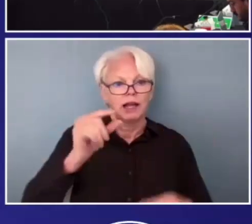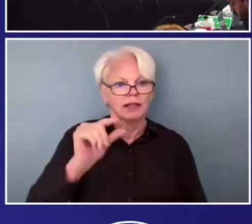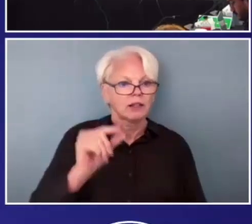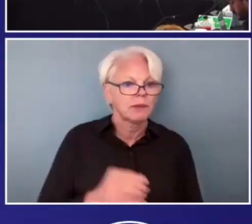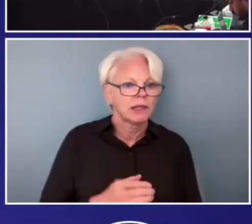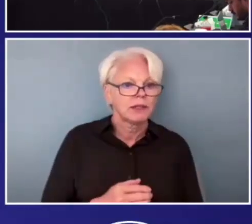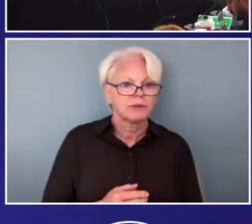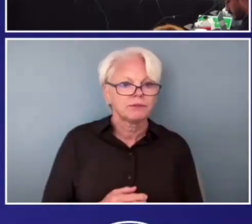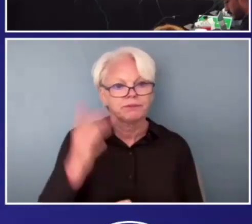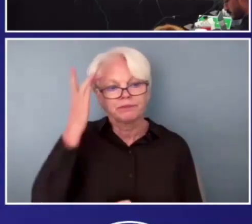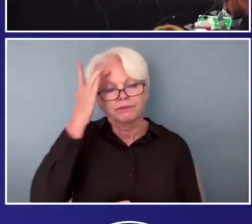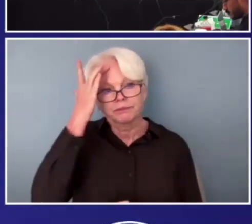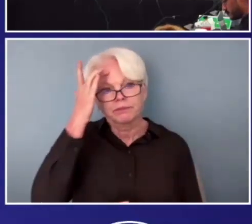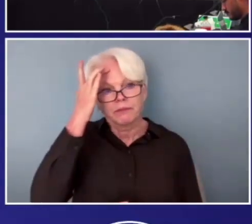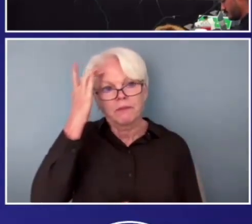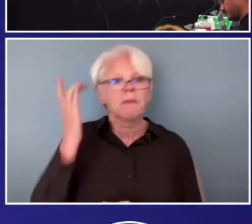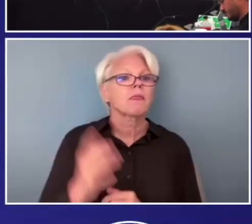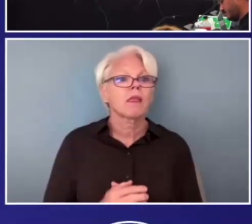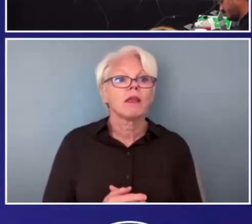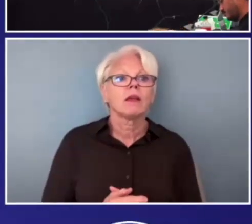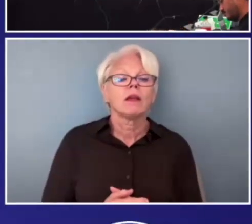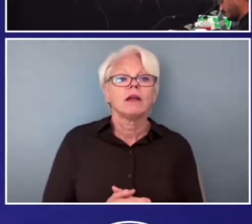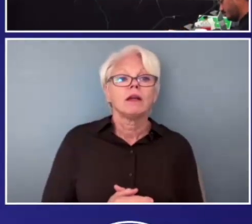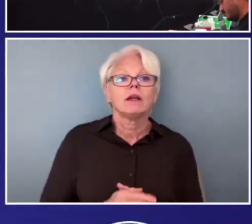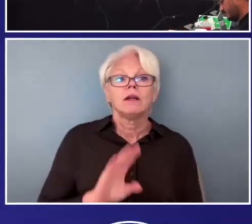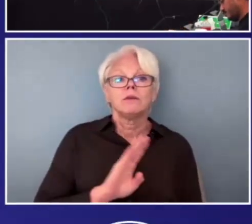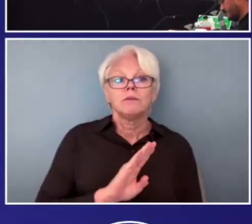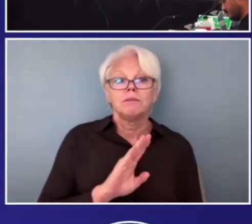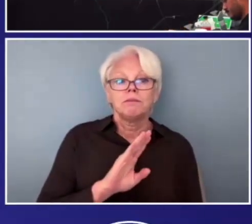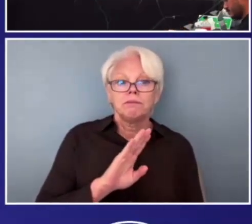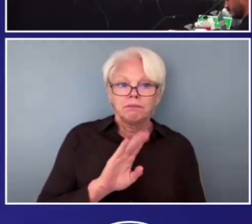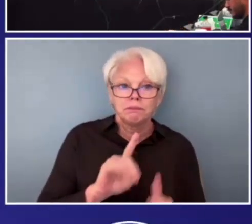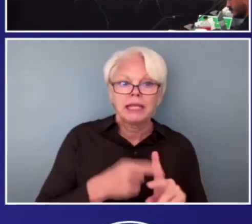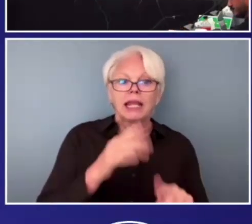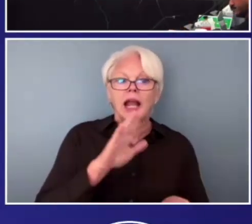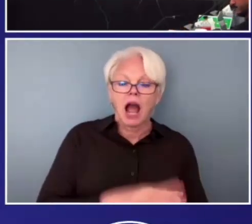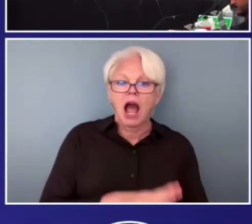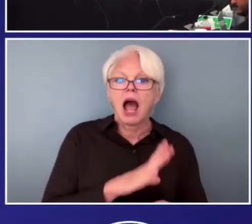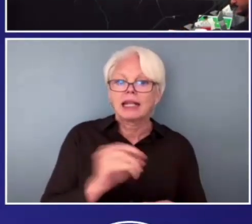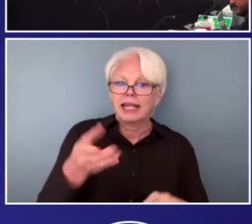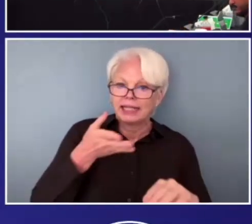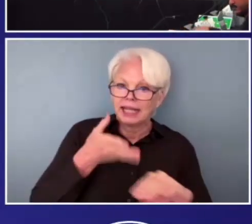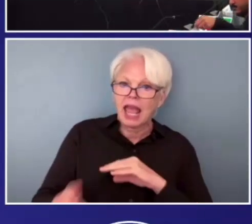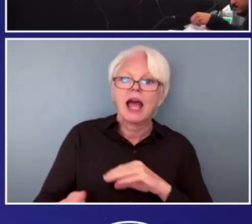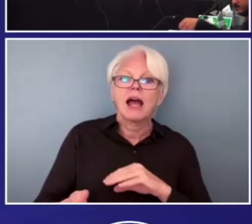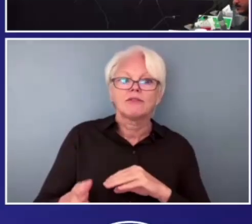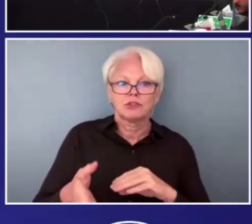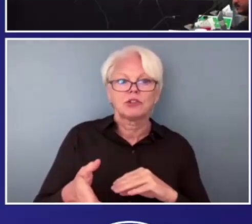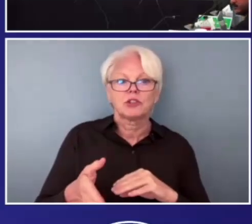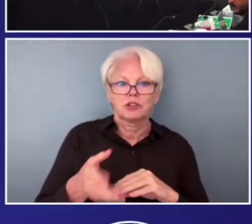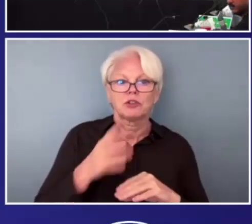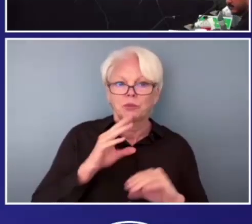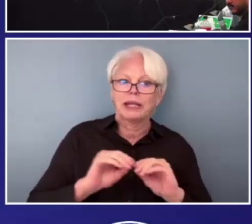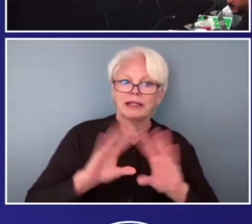Thank you. Beginning on and after we've clarified here, this gets back to the